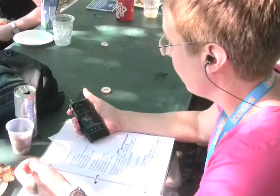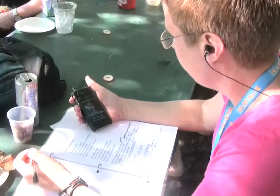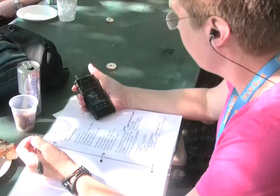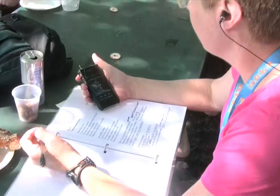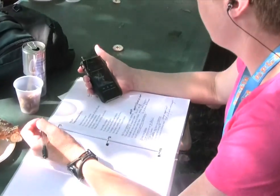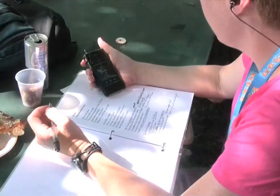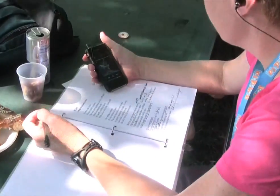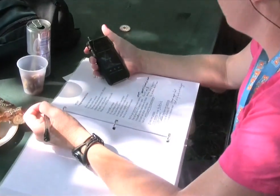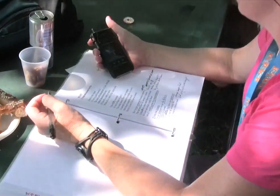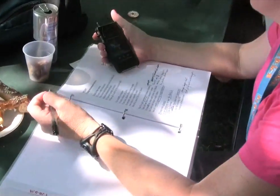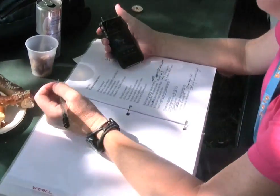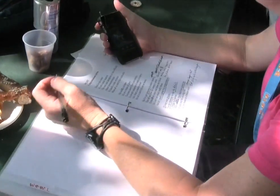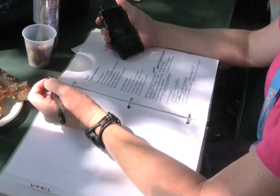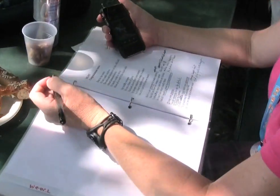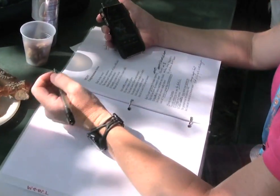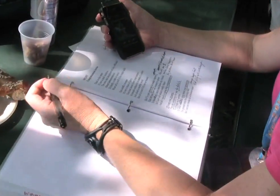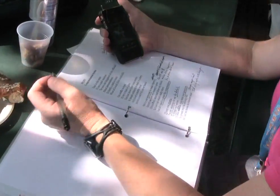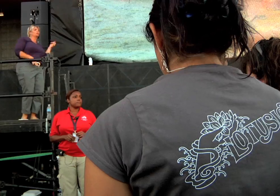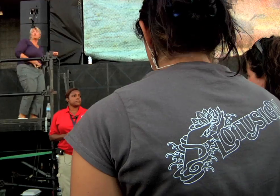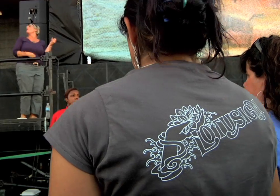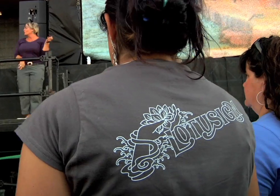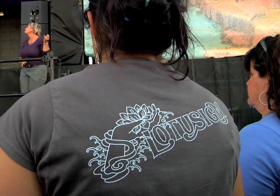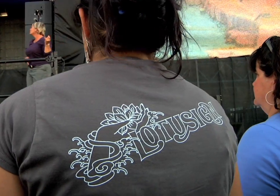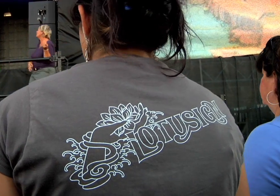Lucy: It's a lot of work! But it's the funnest work I could think of doing.